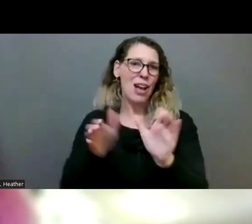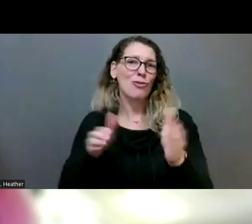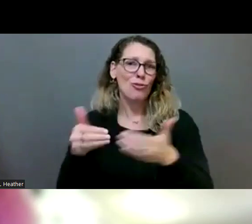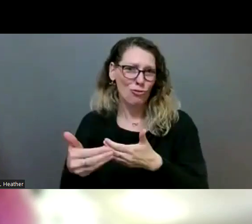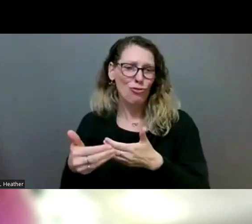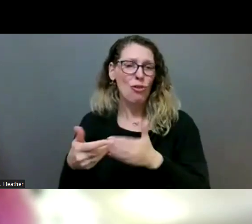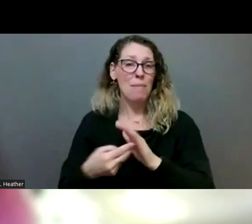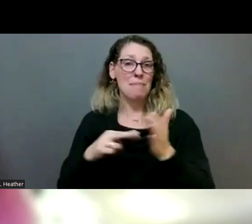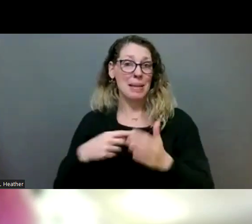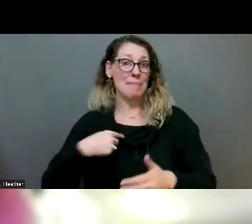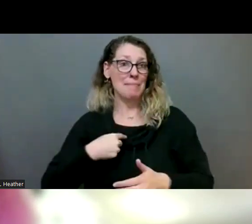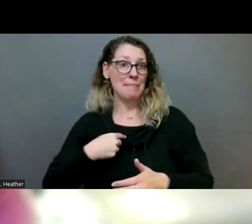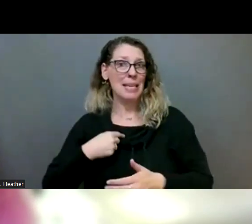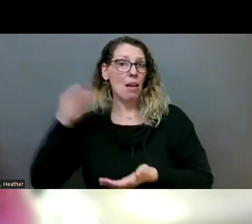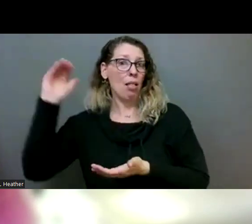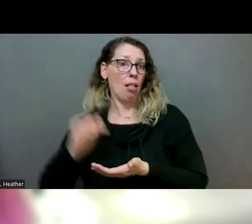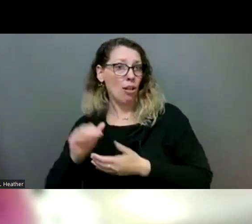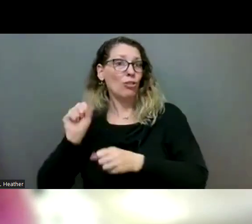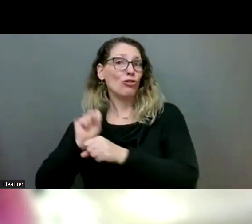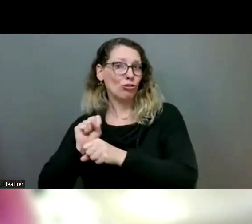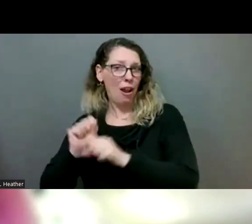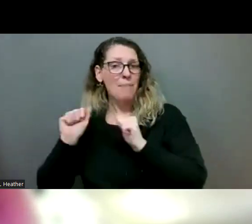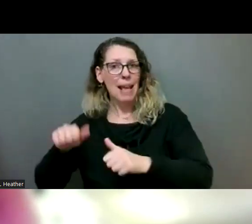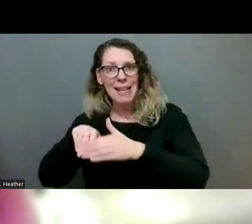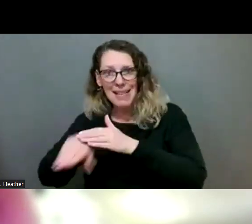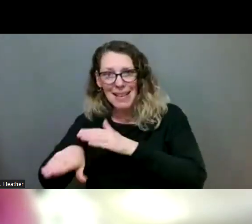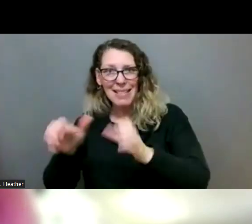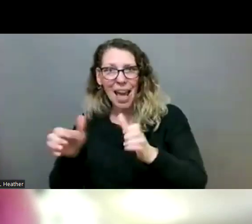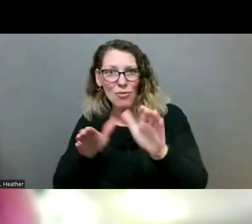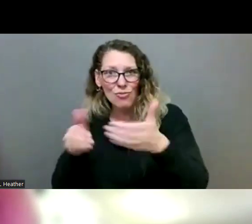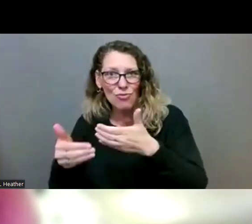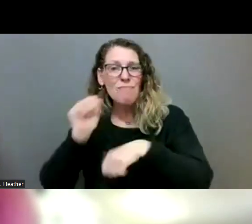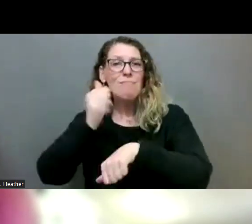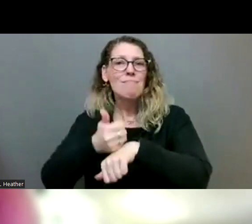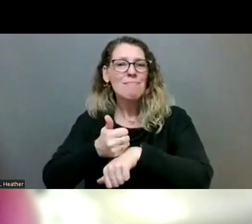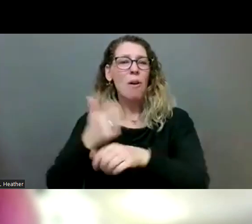me and my job so that I can be in the classrooms to create the opportunities to build those